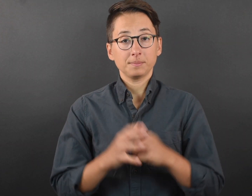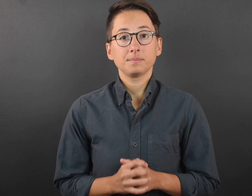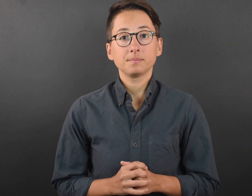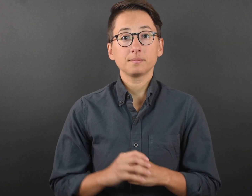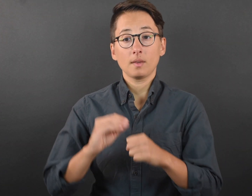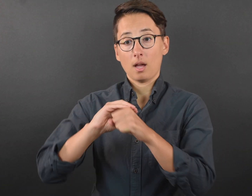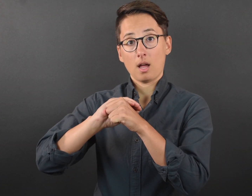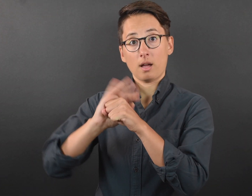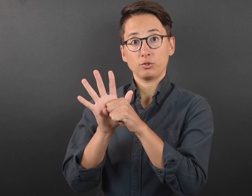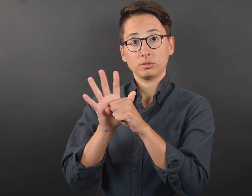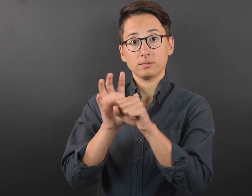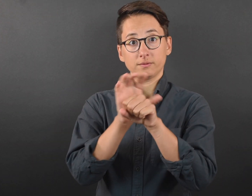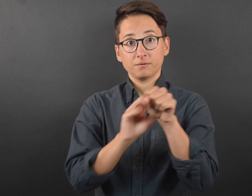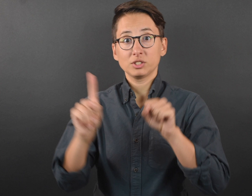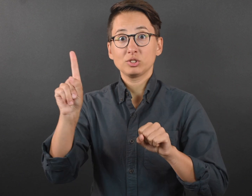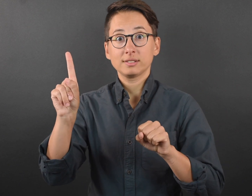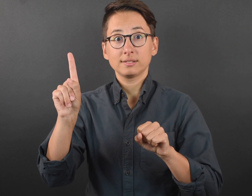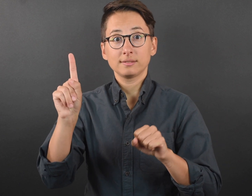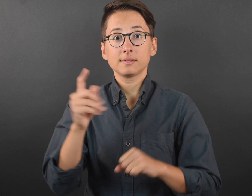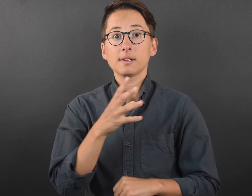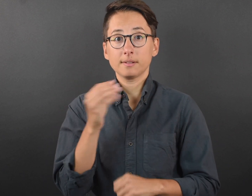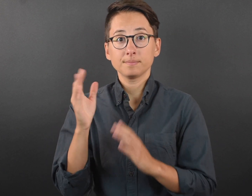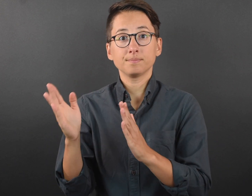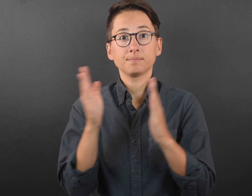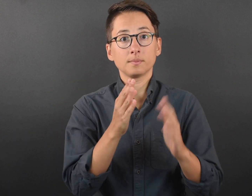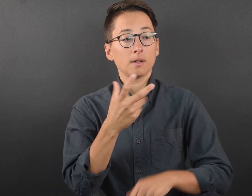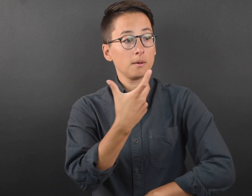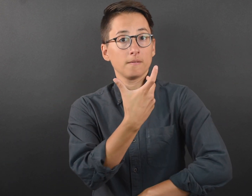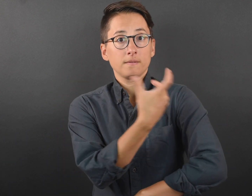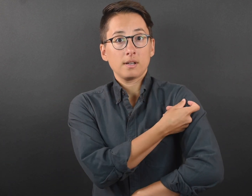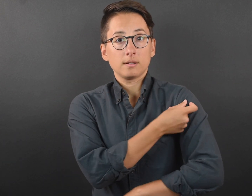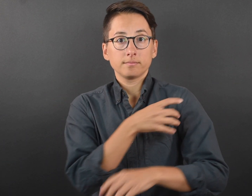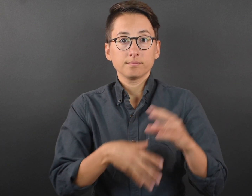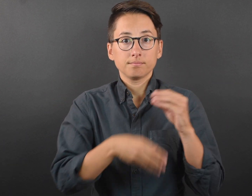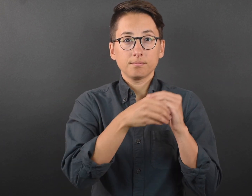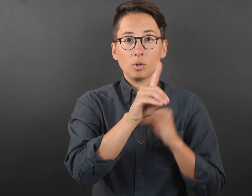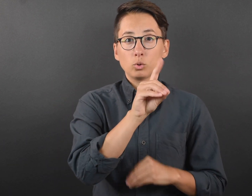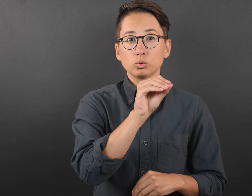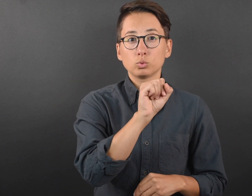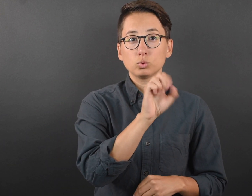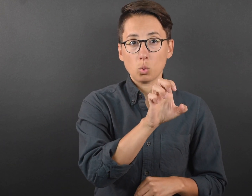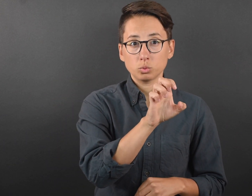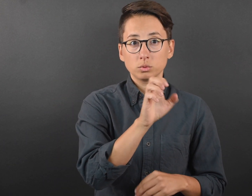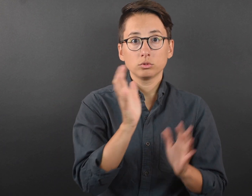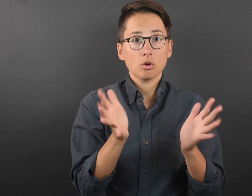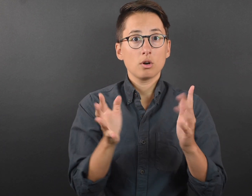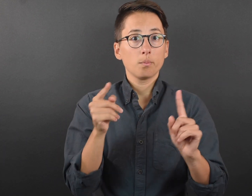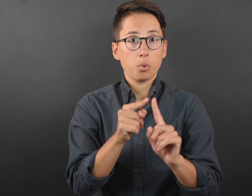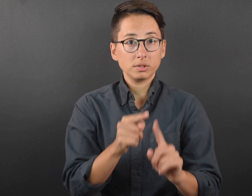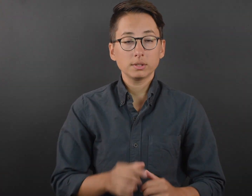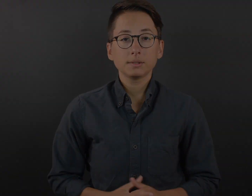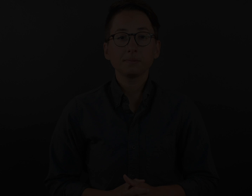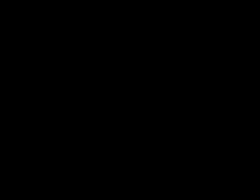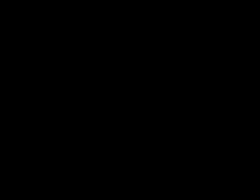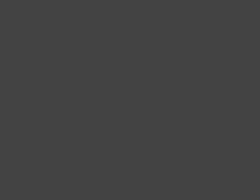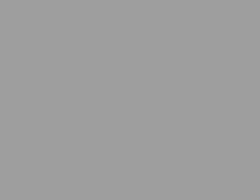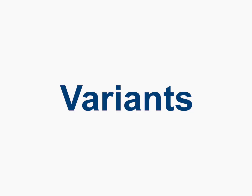COVID-19 variants and vaccine booster dose talking points